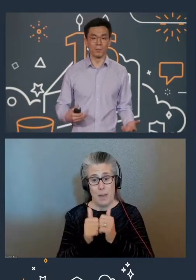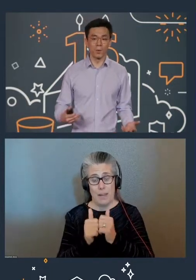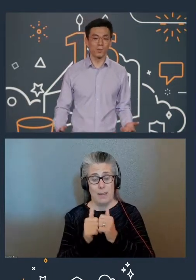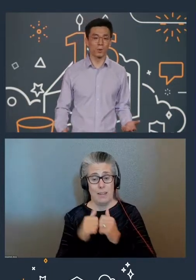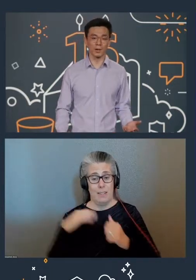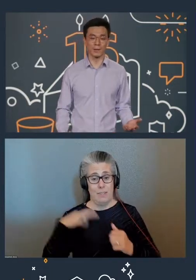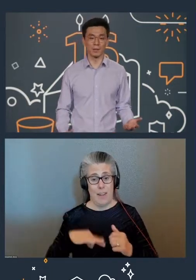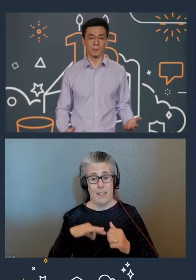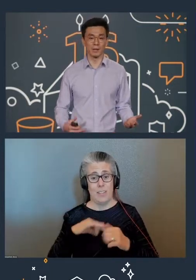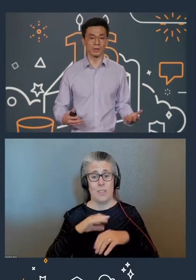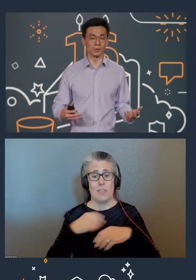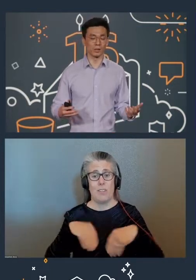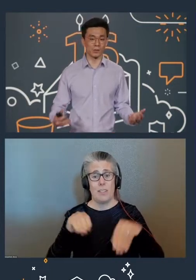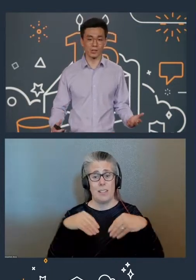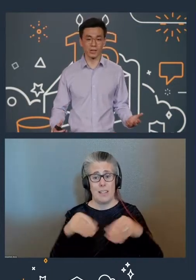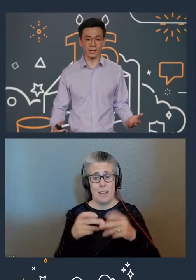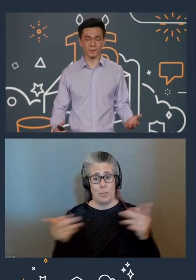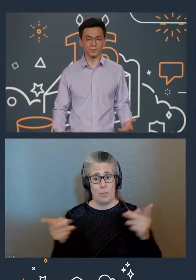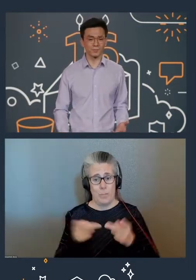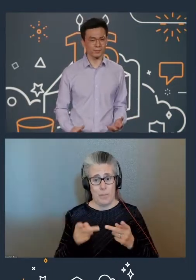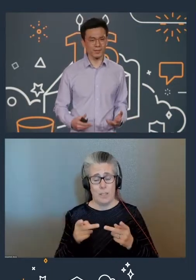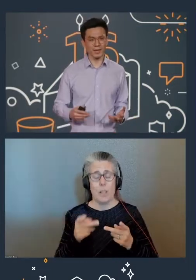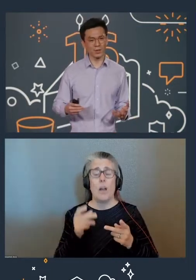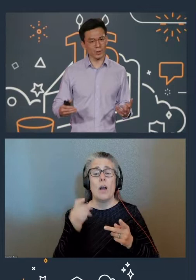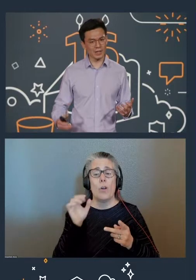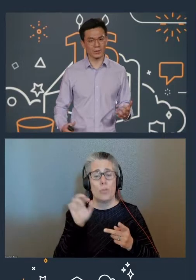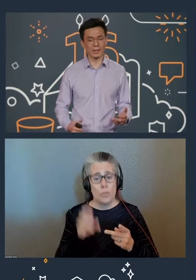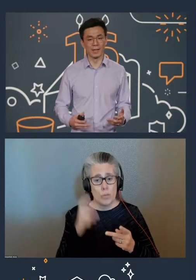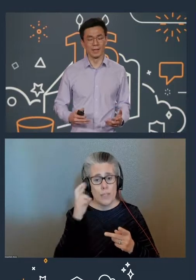more and more company begin to leverage data and gradually,